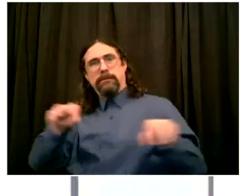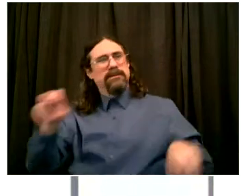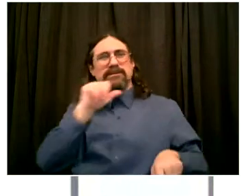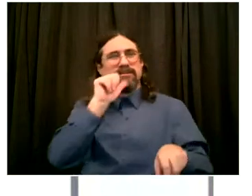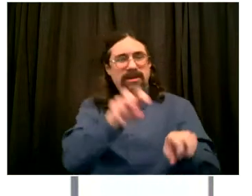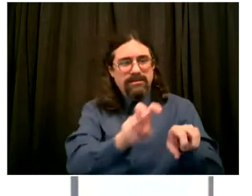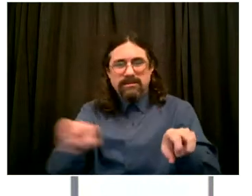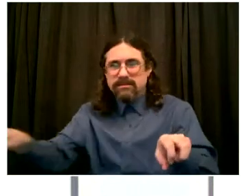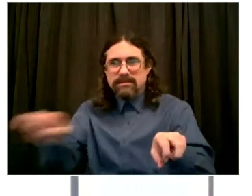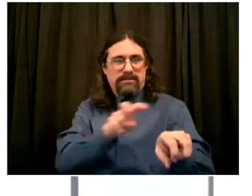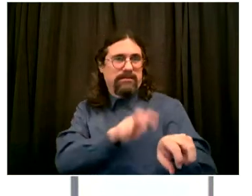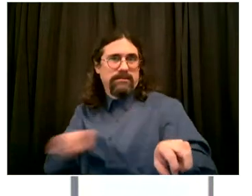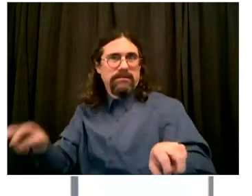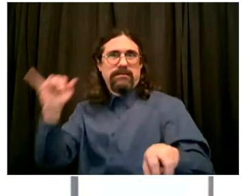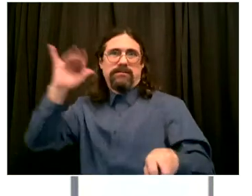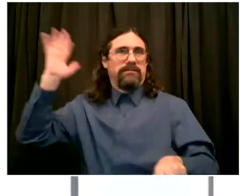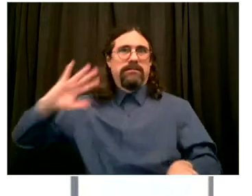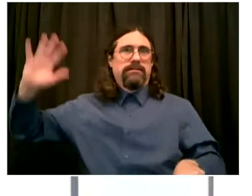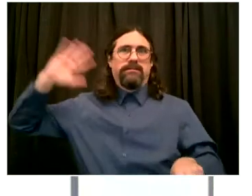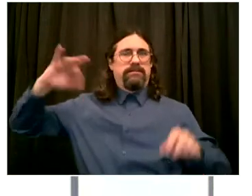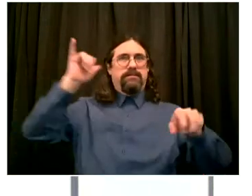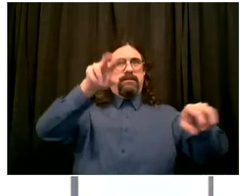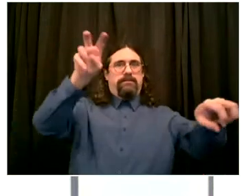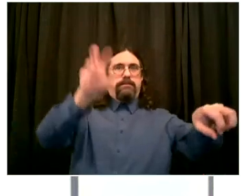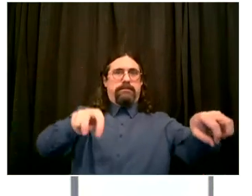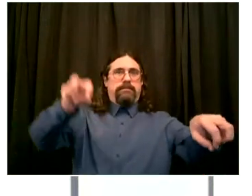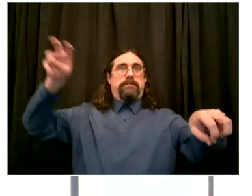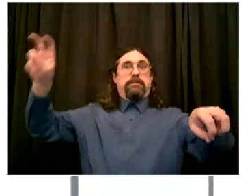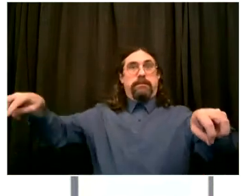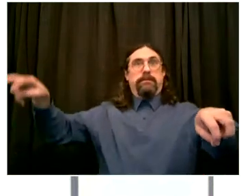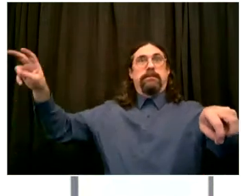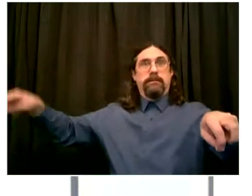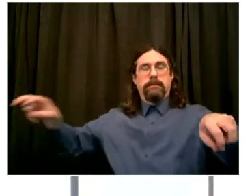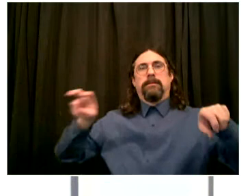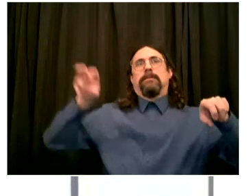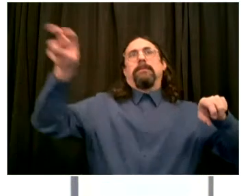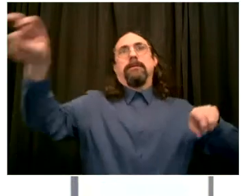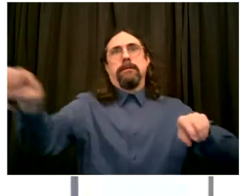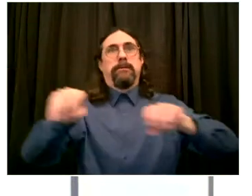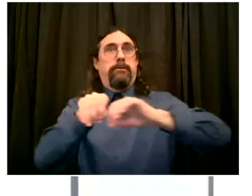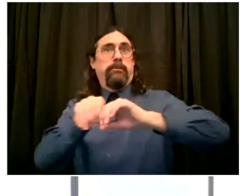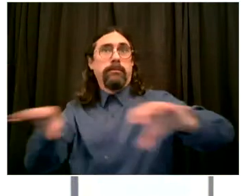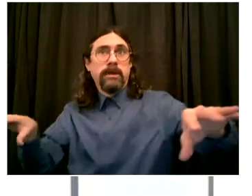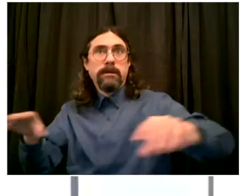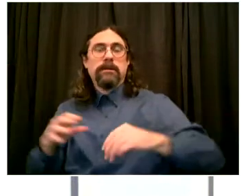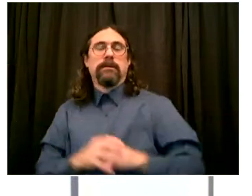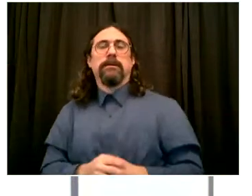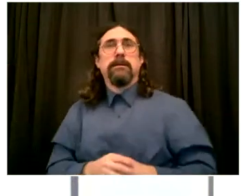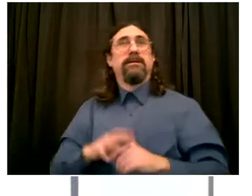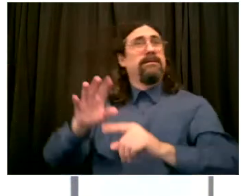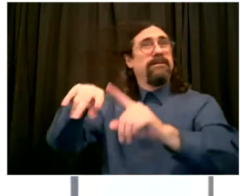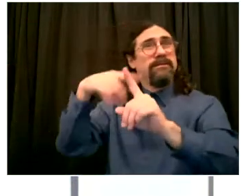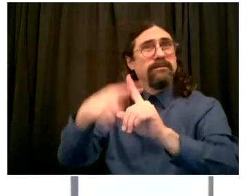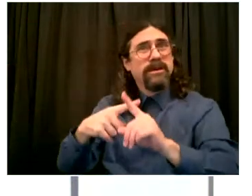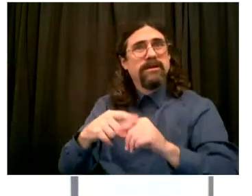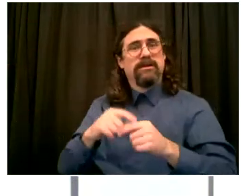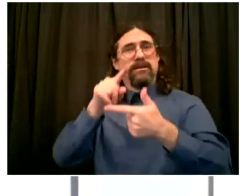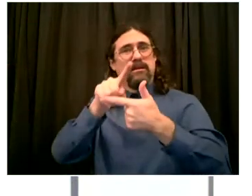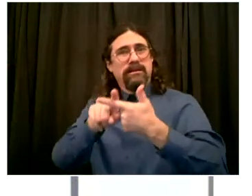HELPS TO ENSURE THE SAFEST ENVIRONMENT POSSIBLE. NOW WE'RE ADDING ON ANOTHER LAYER PROTECTION WITH THIS AND ENSURING THAT